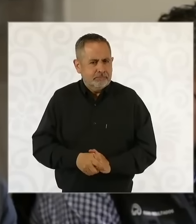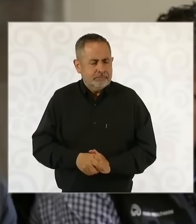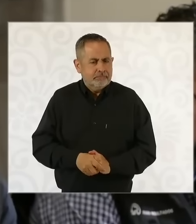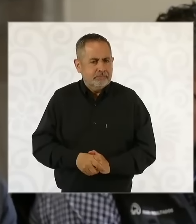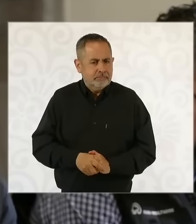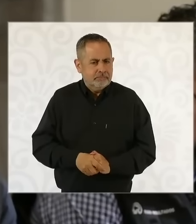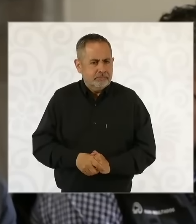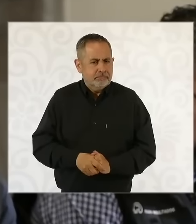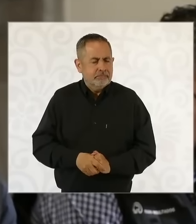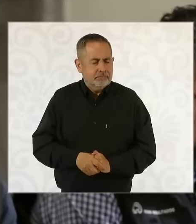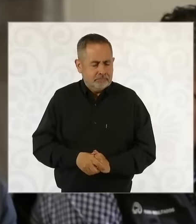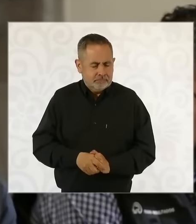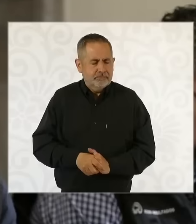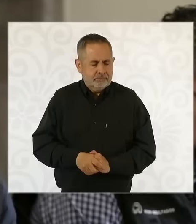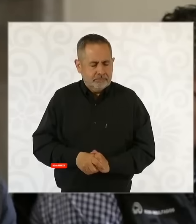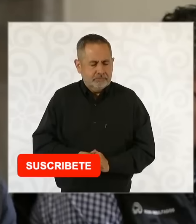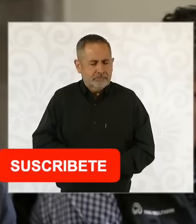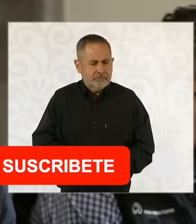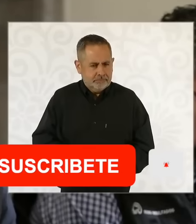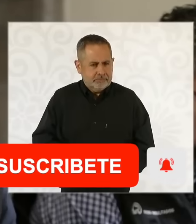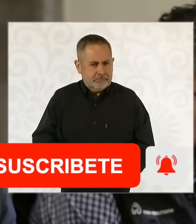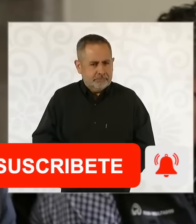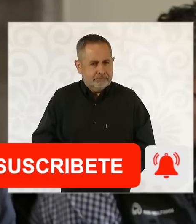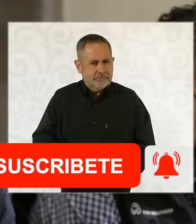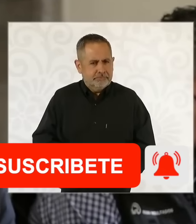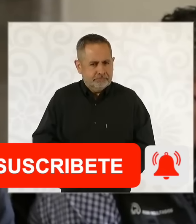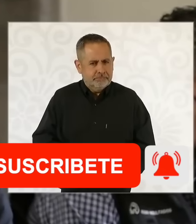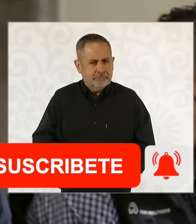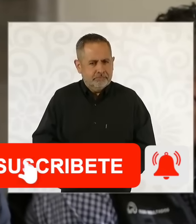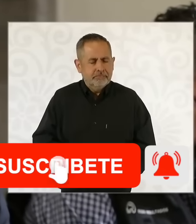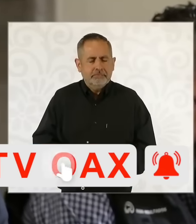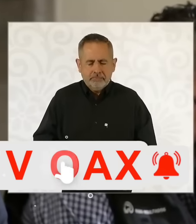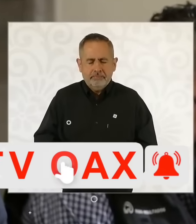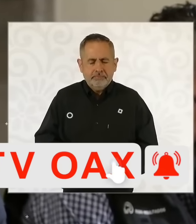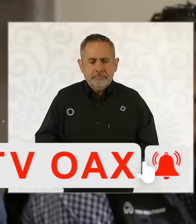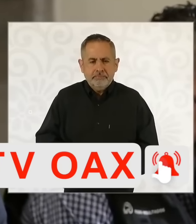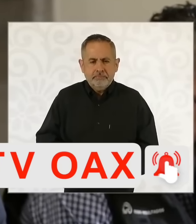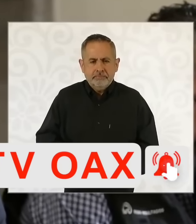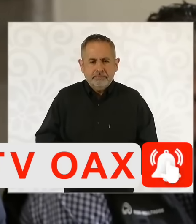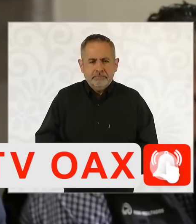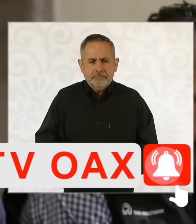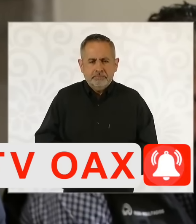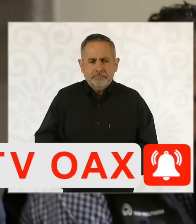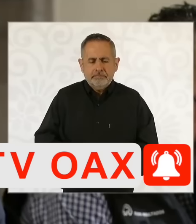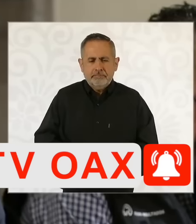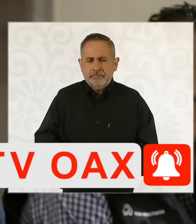in the wall practically the backyard of everyday Mexicans uh we understand that